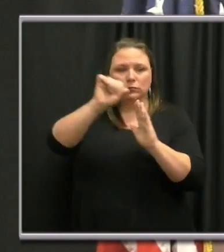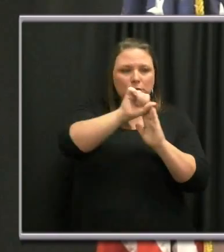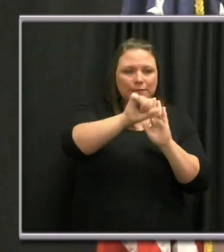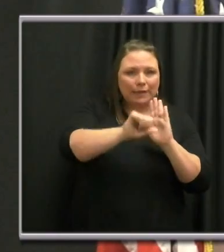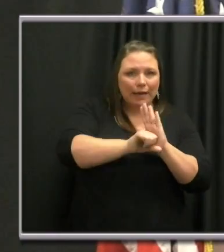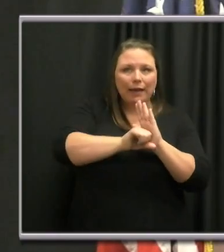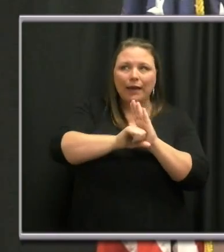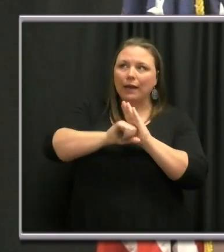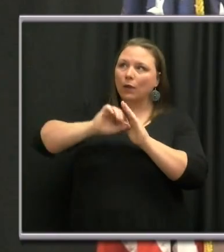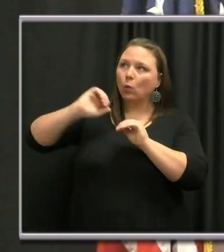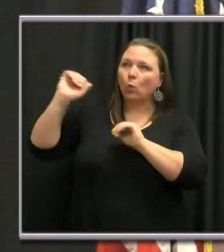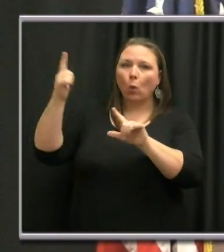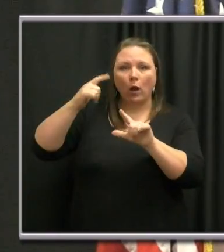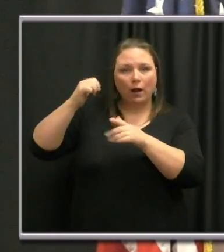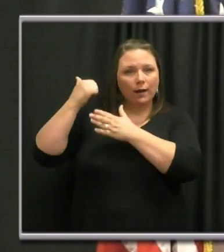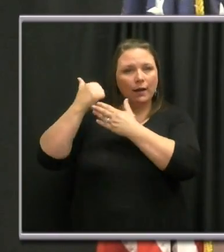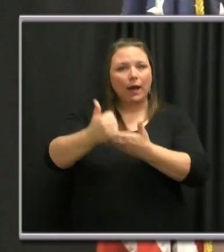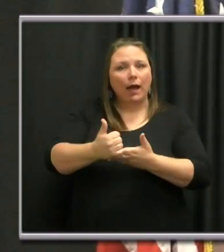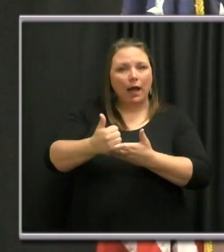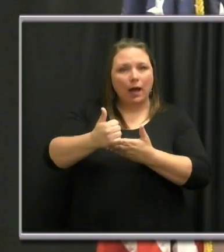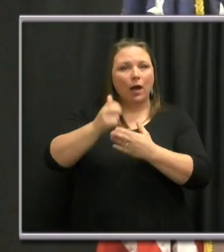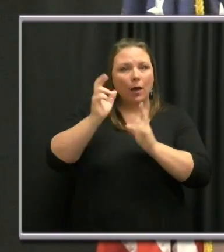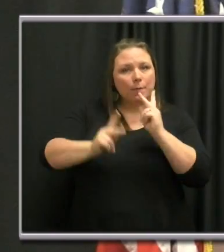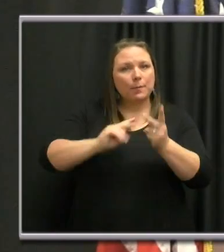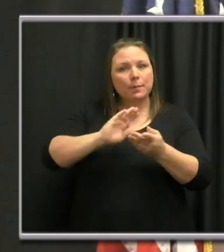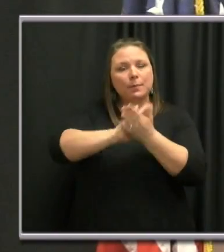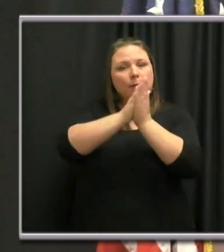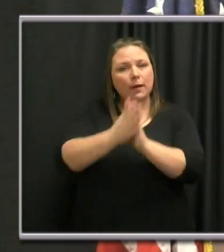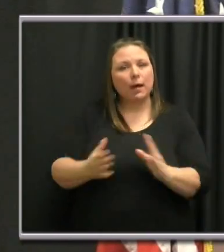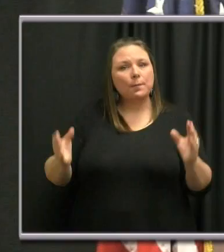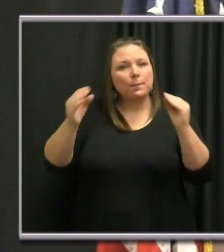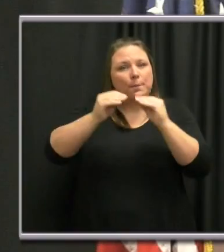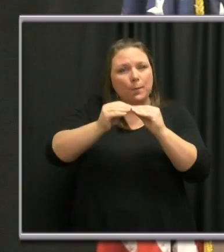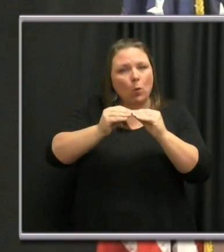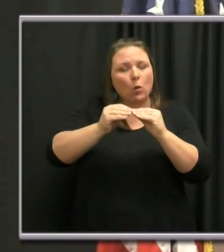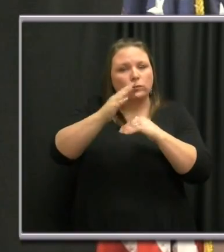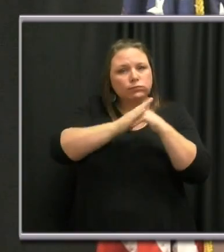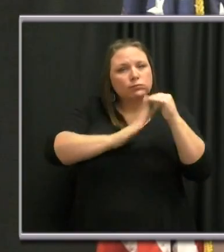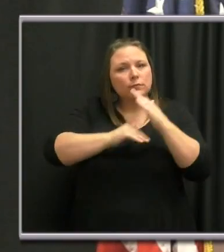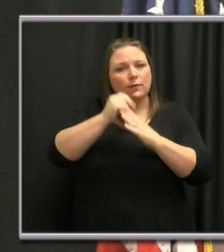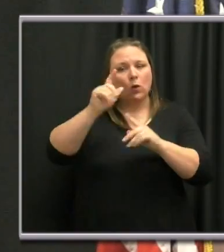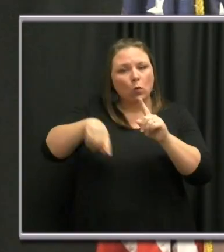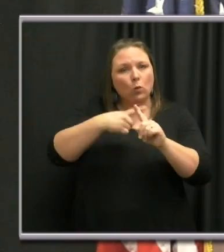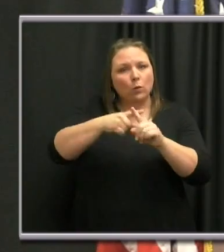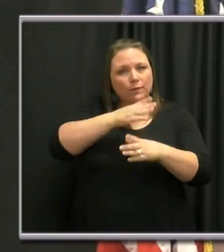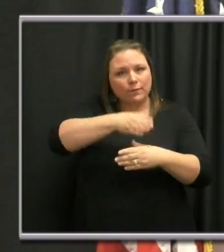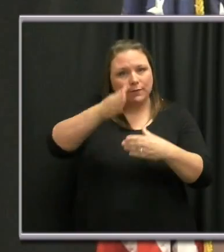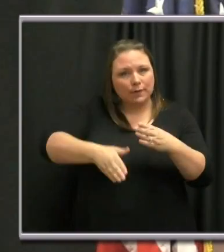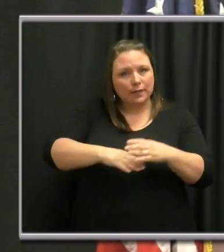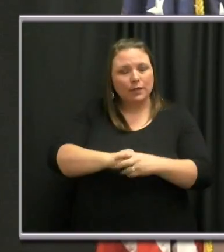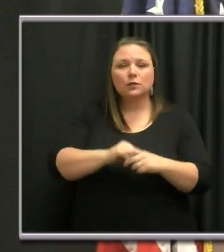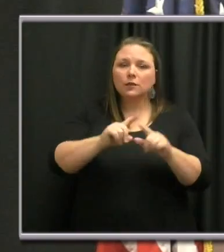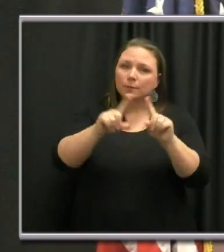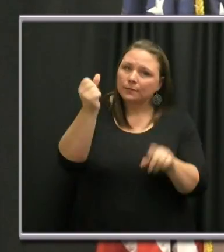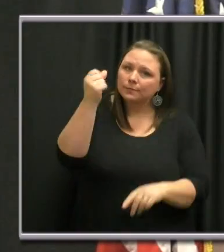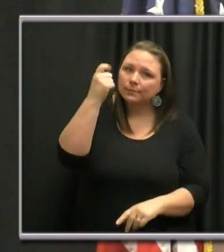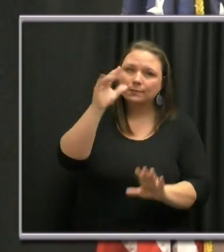AND OUR HOPE IS OUR FEDERAL AND STATE AND OTHER PARTNERS WILL BE ABLE TO HELP MAKE PEOPLE A LITTLE BIT MORE WHOLE ONCE ONCE